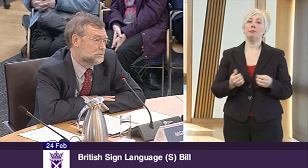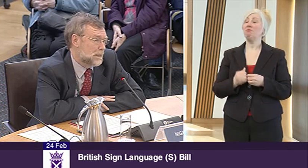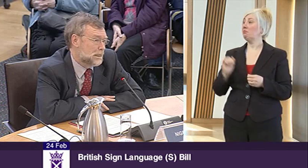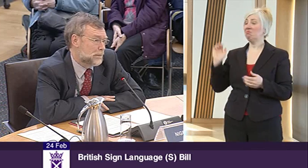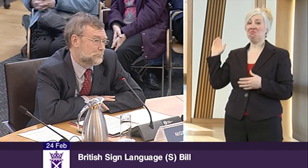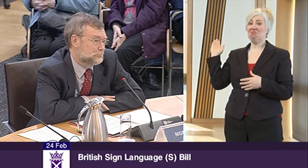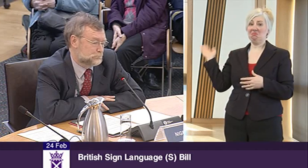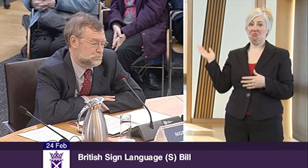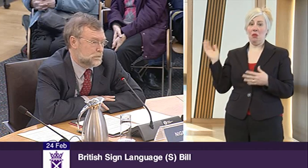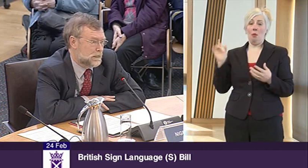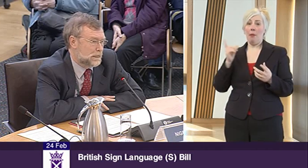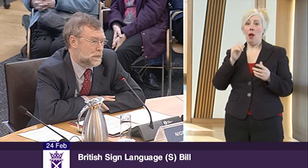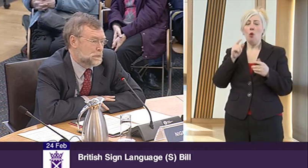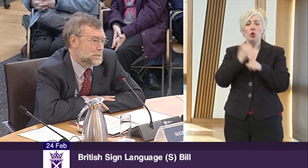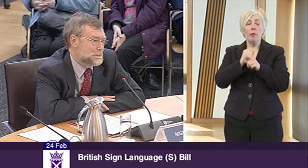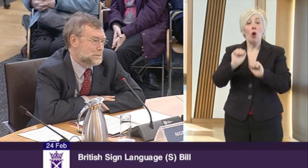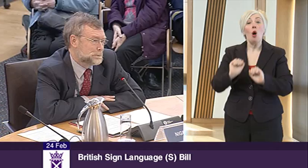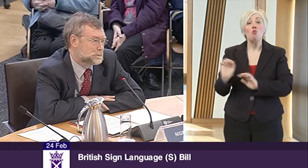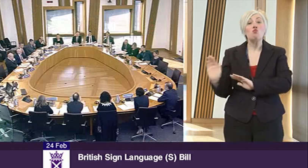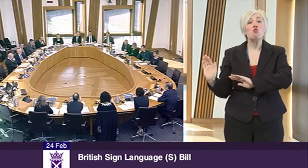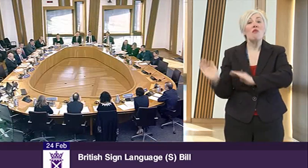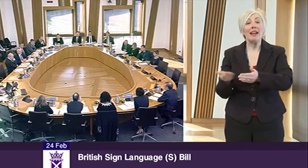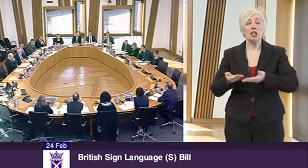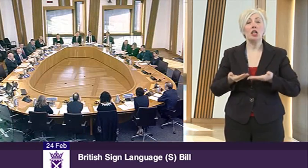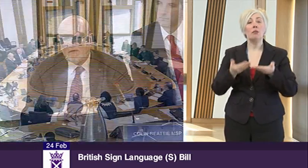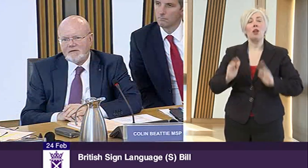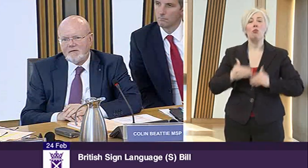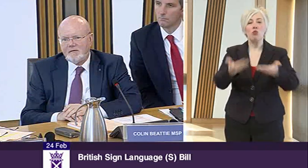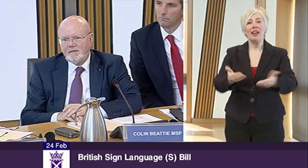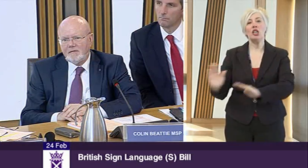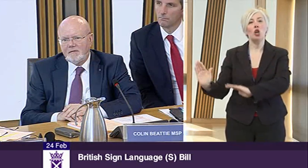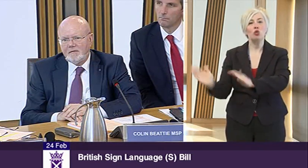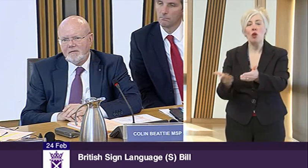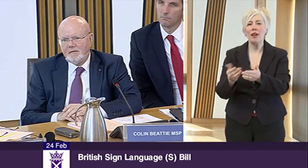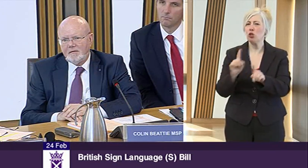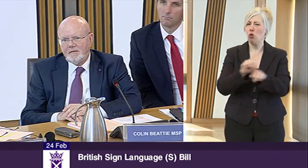Colin Beattie: But is that not more about providing a service as opposed to promoting BSL?